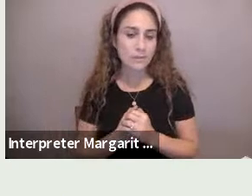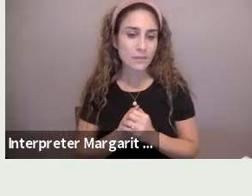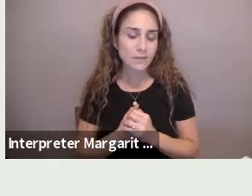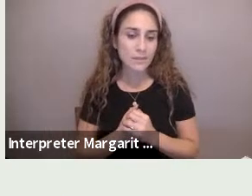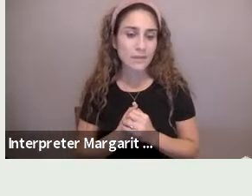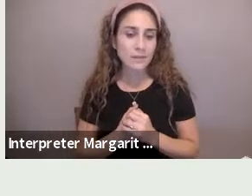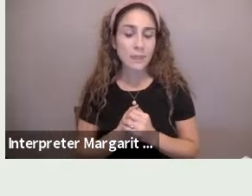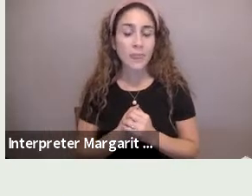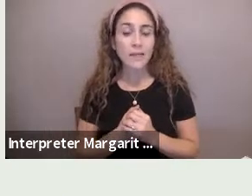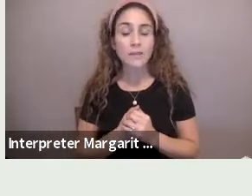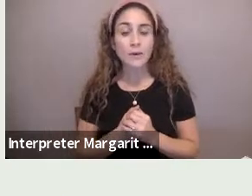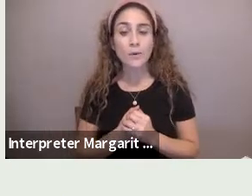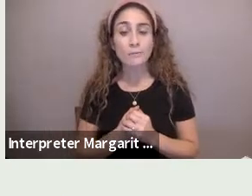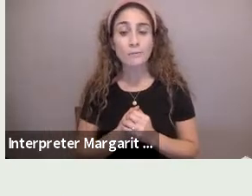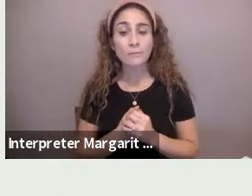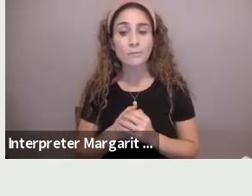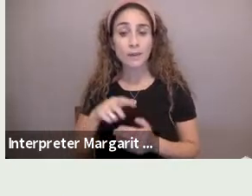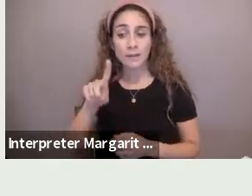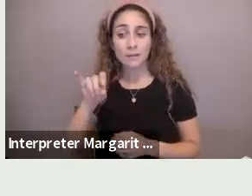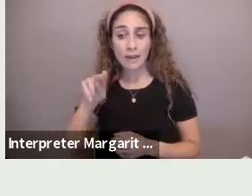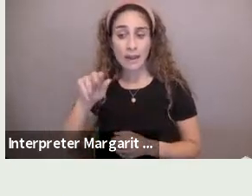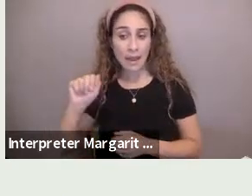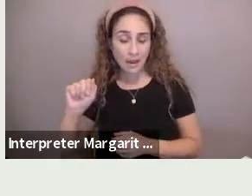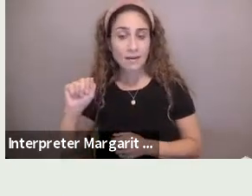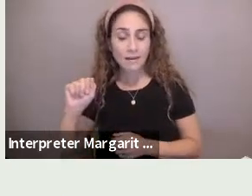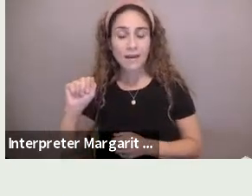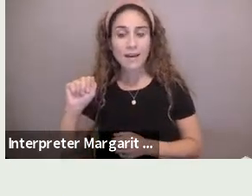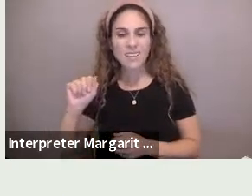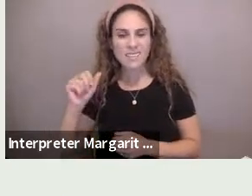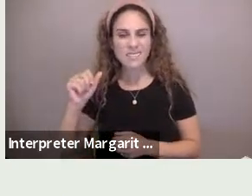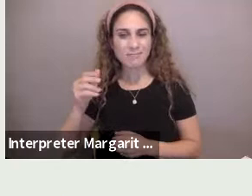Brian Boomer: Up next, for the next slide is Diana and Rick is my colleague at West Hills College.